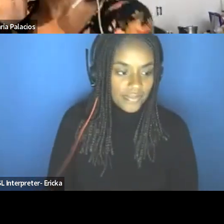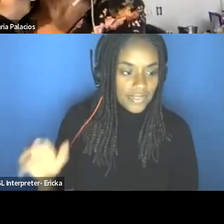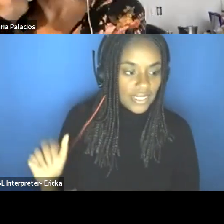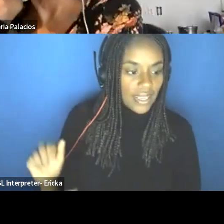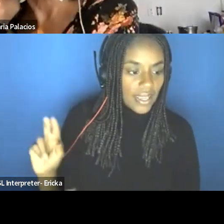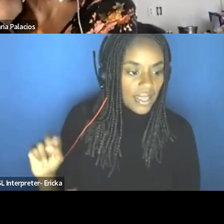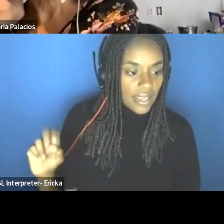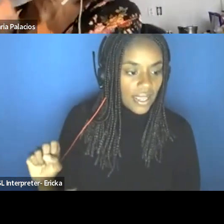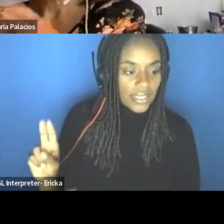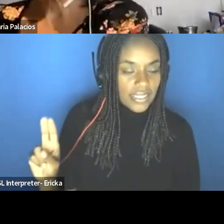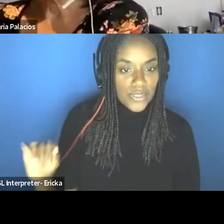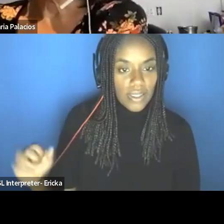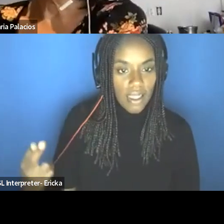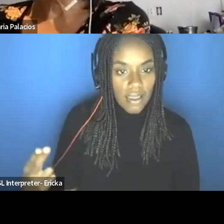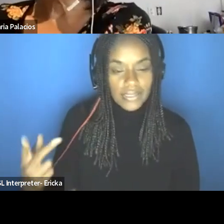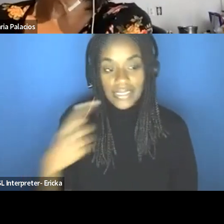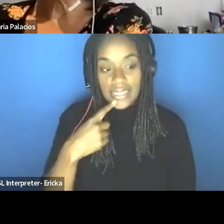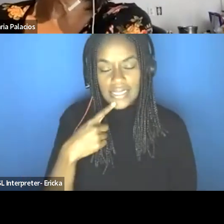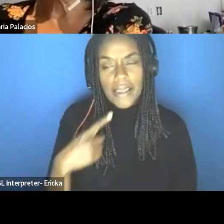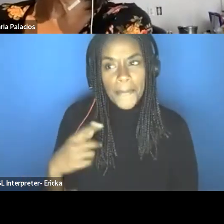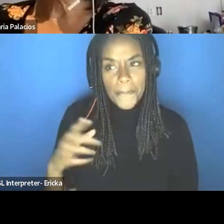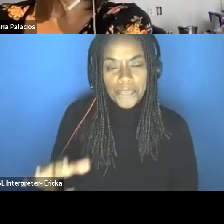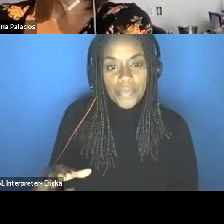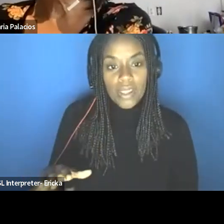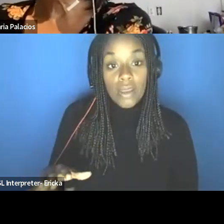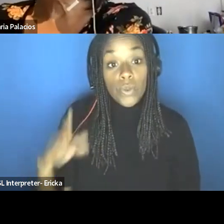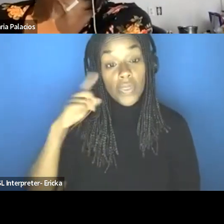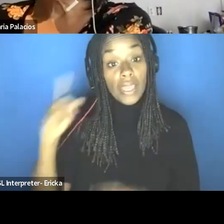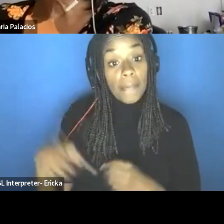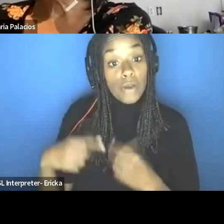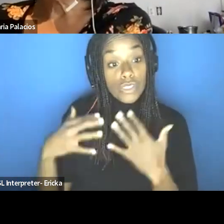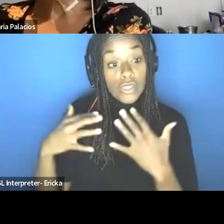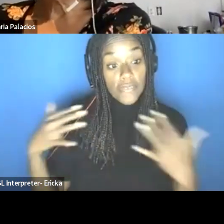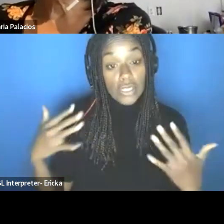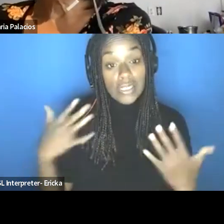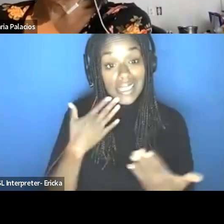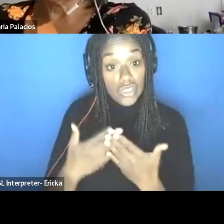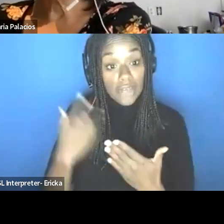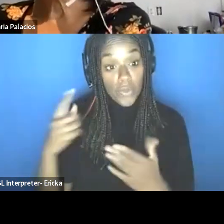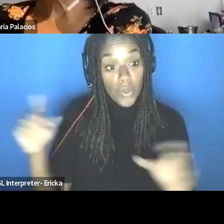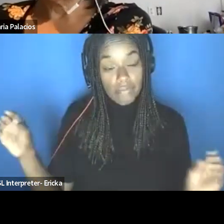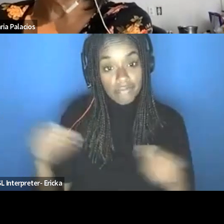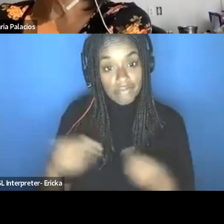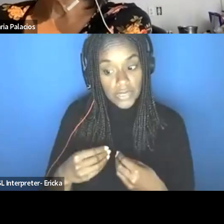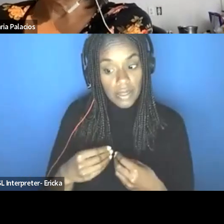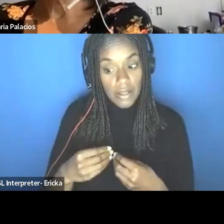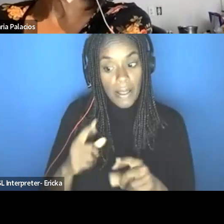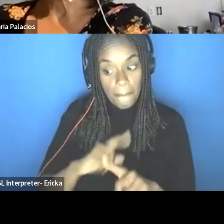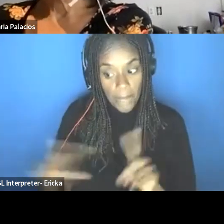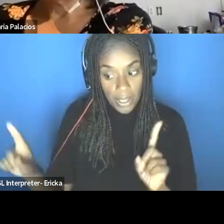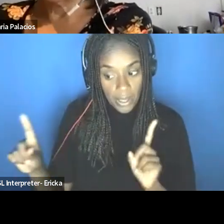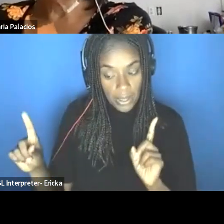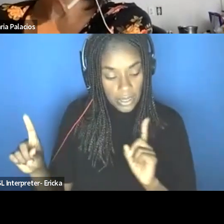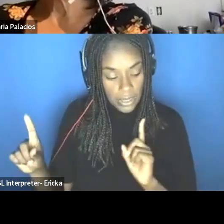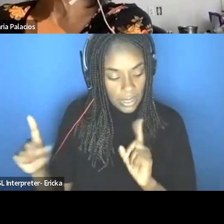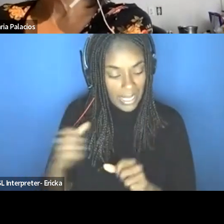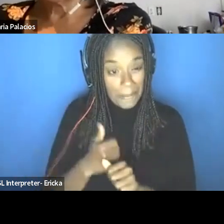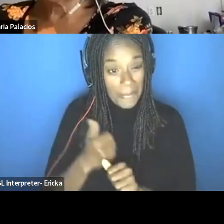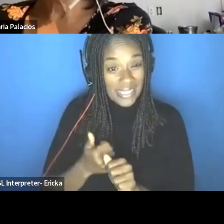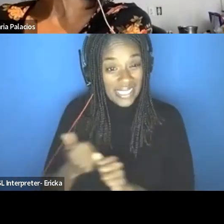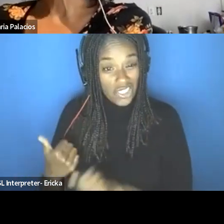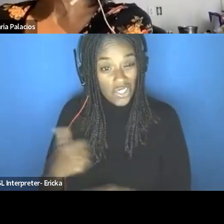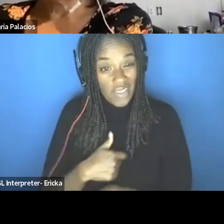Yeah.